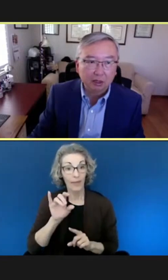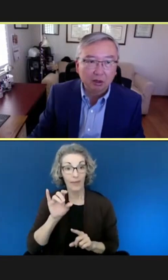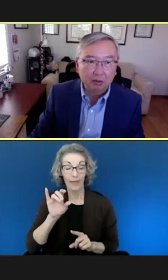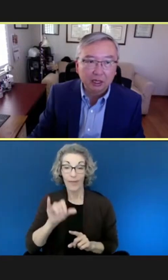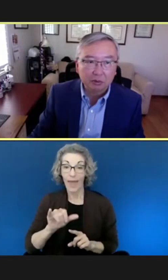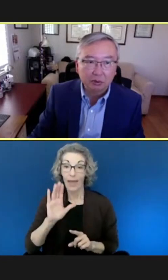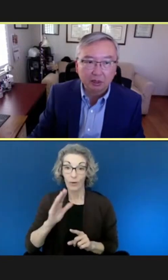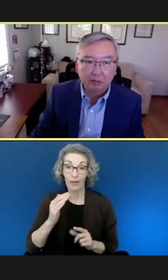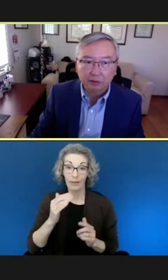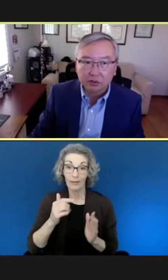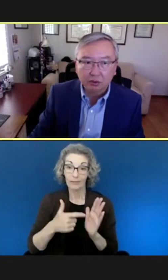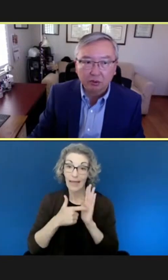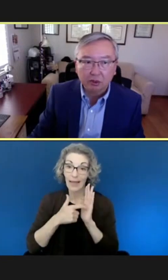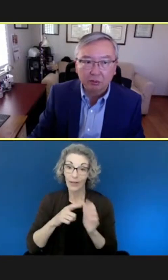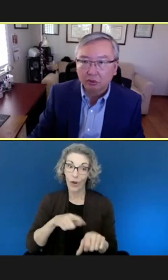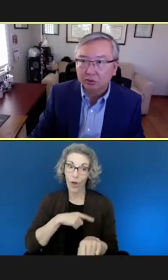A long time to cover, so